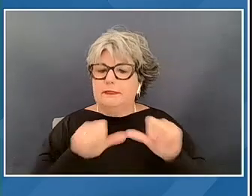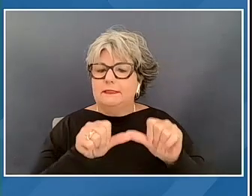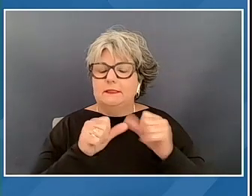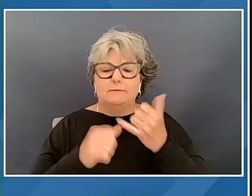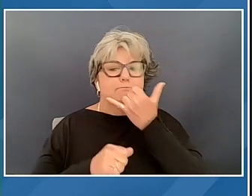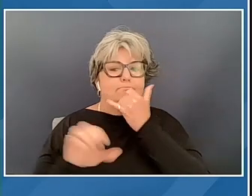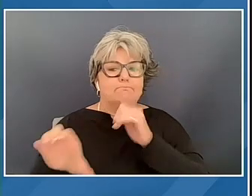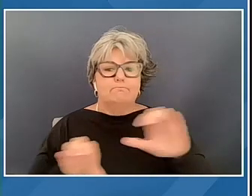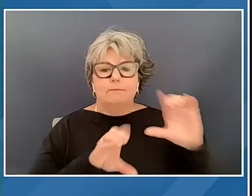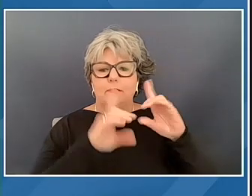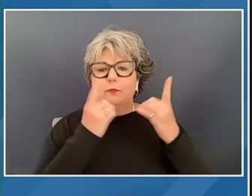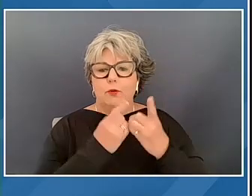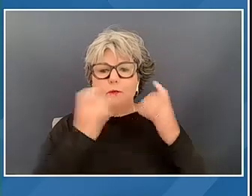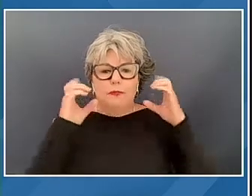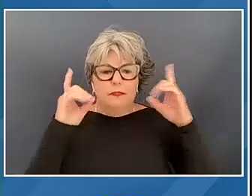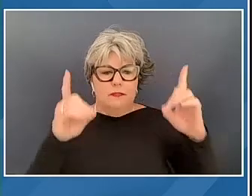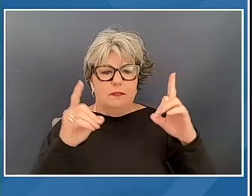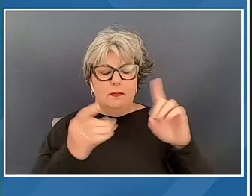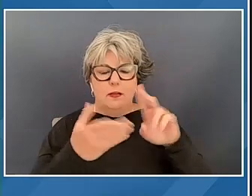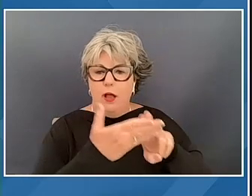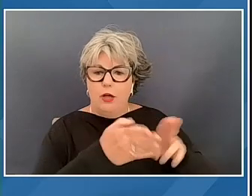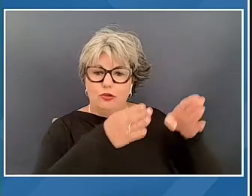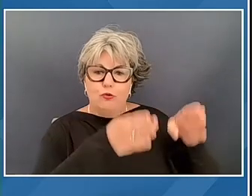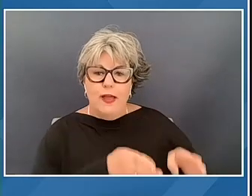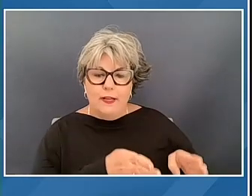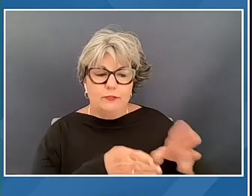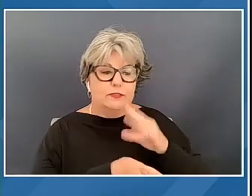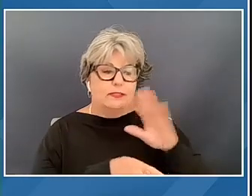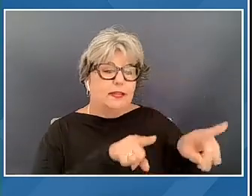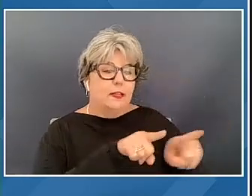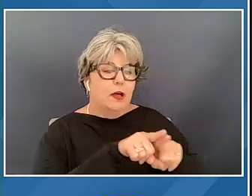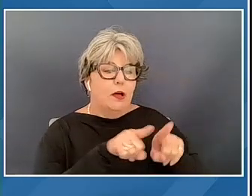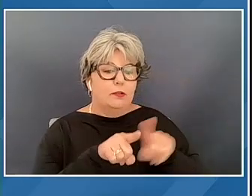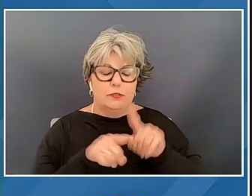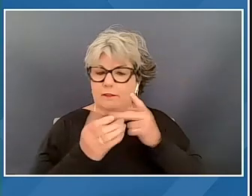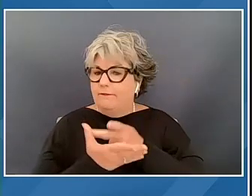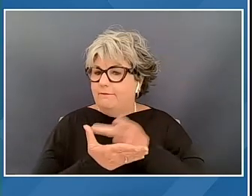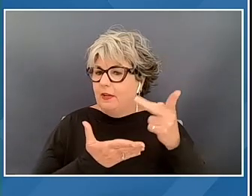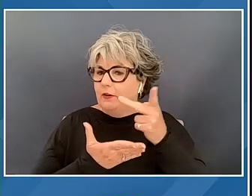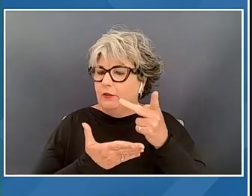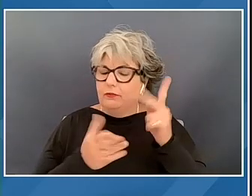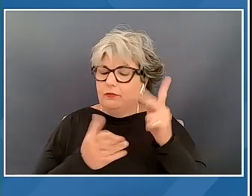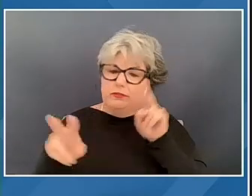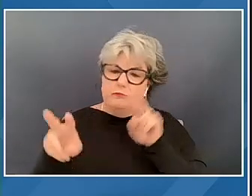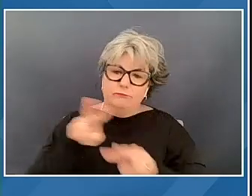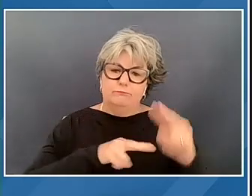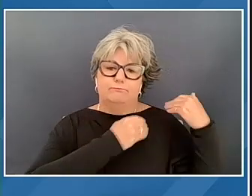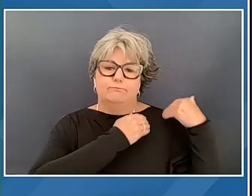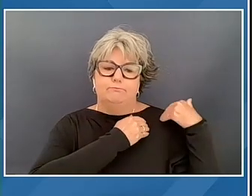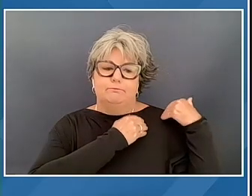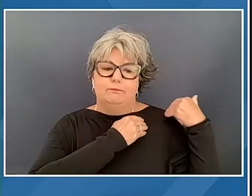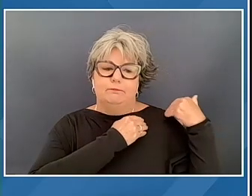contractors and frankly, also profound failures of oversight and poor program design on the part of the Department in